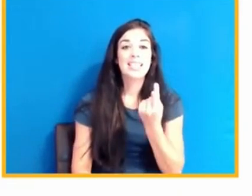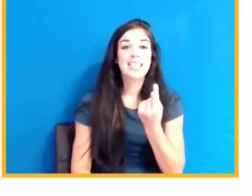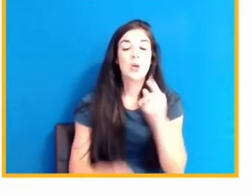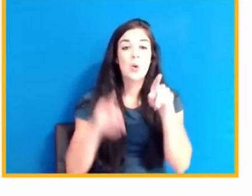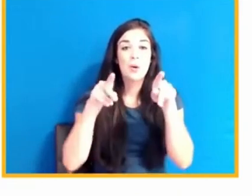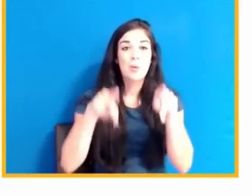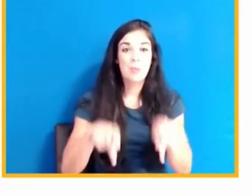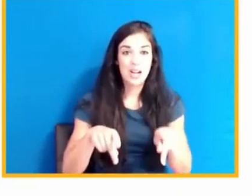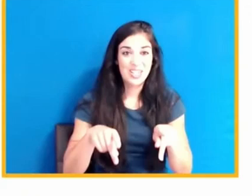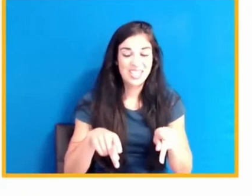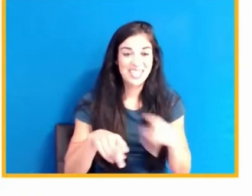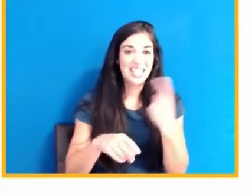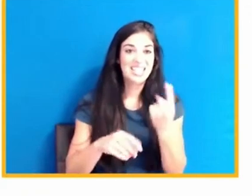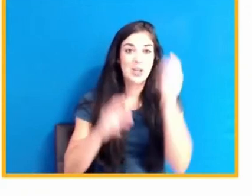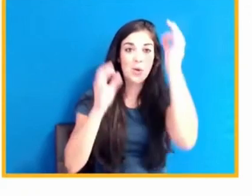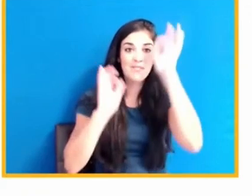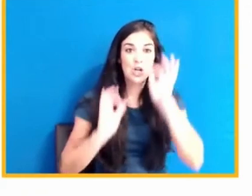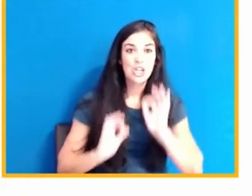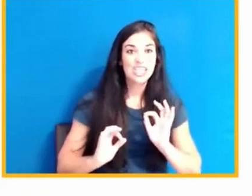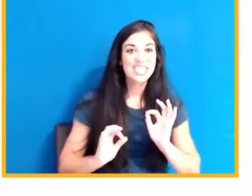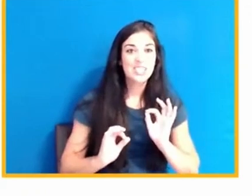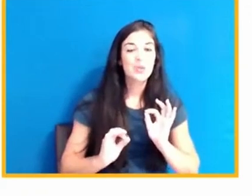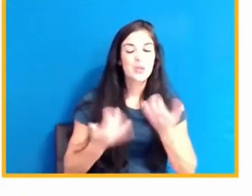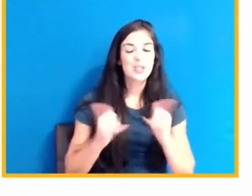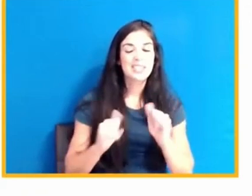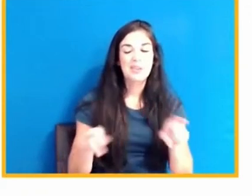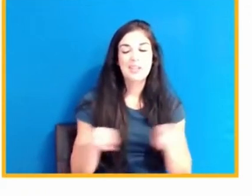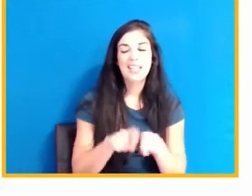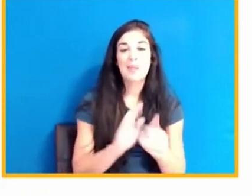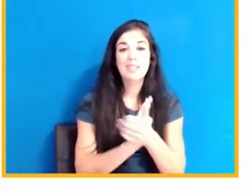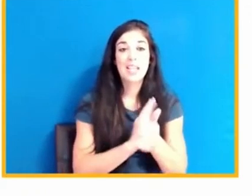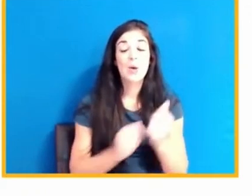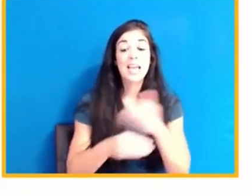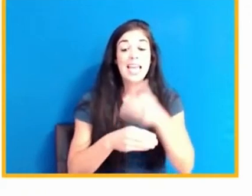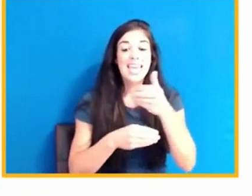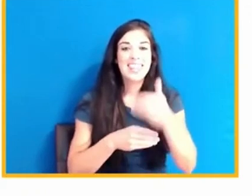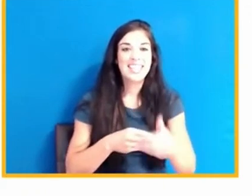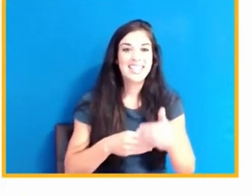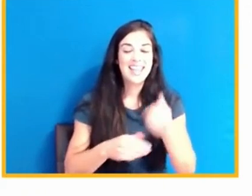fursuiter doesn't take away from your skill, and in this case this next performer happens to be